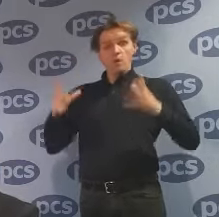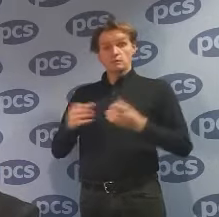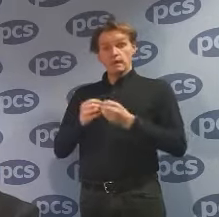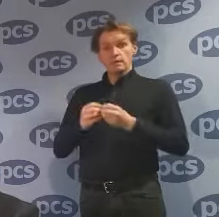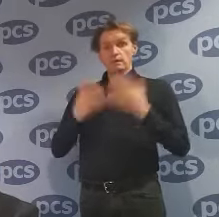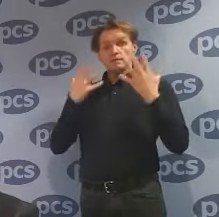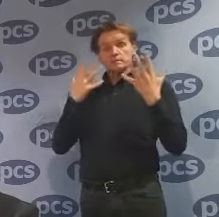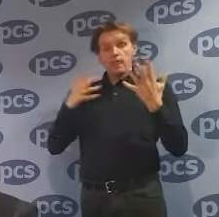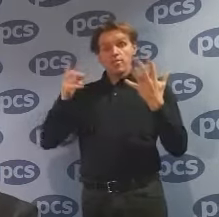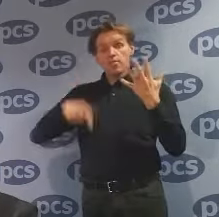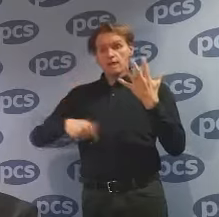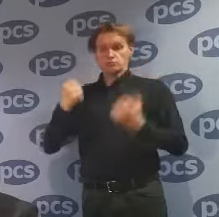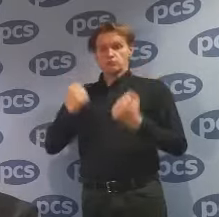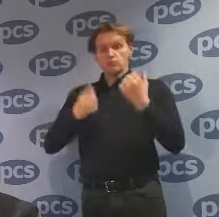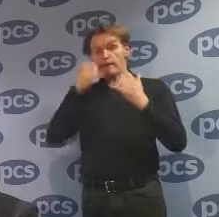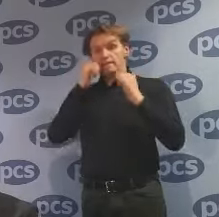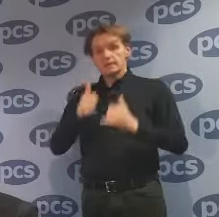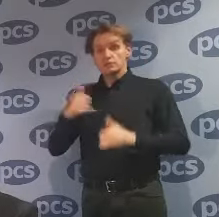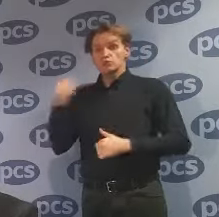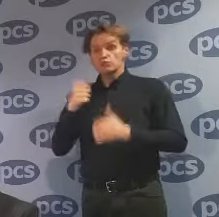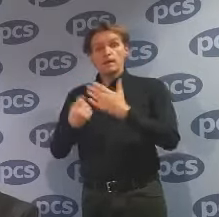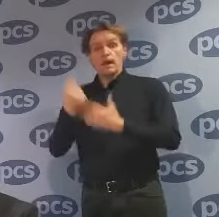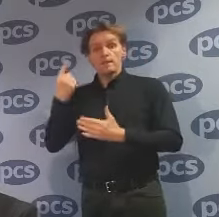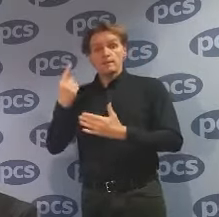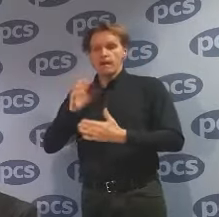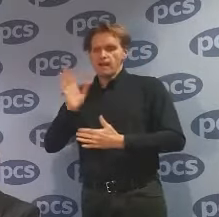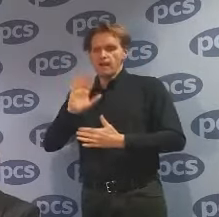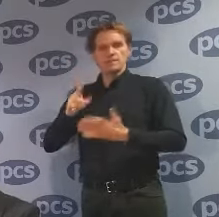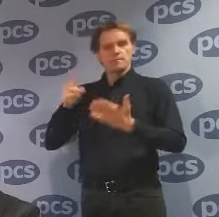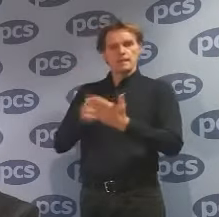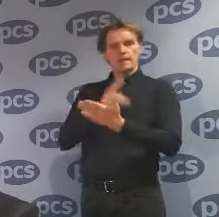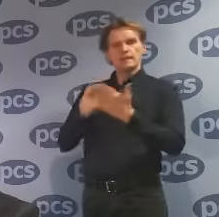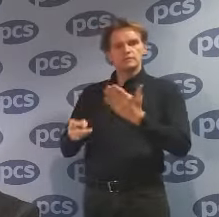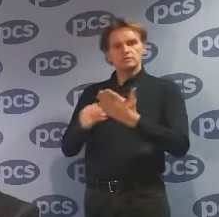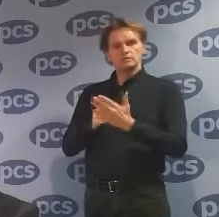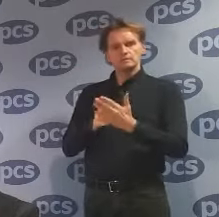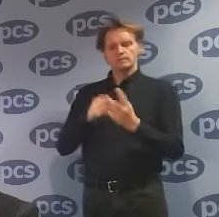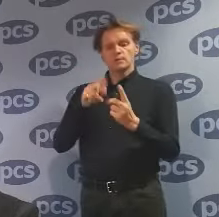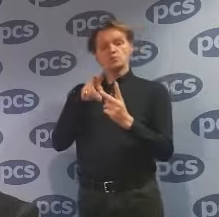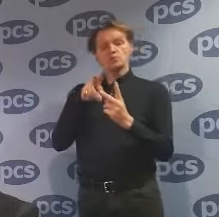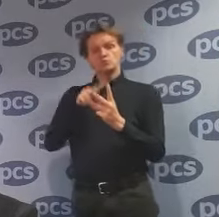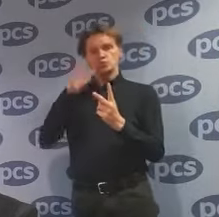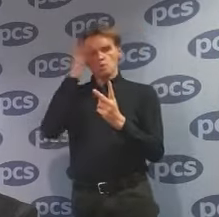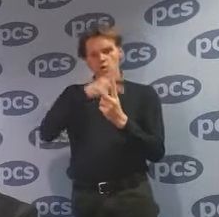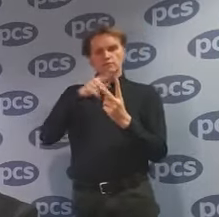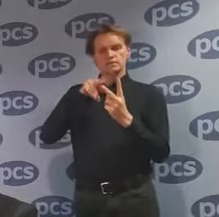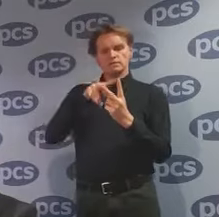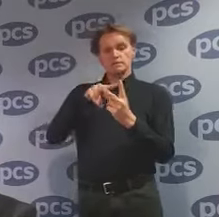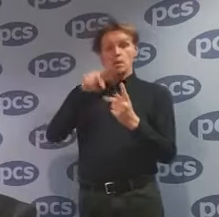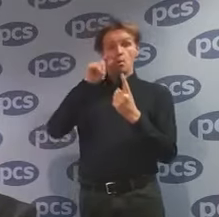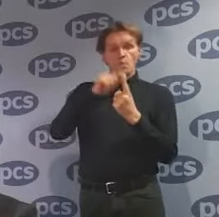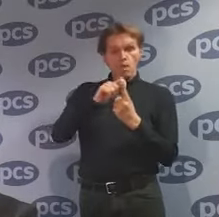be cancelled. We have two concerns in this dispute one is over the safety of the new test that's been introduced and we're calling for that to be